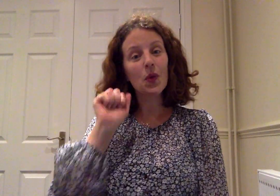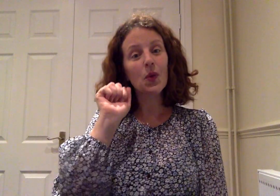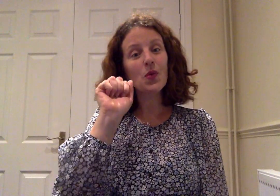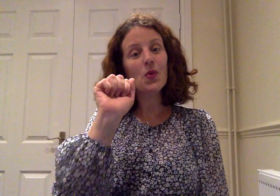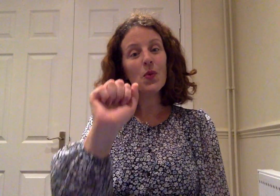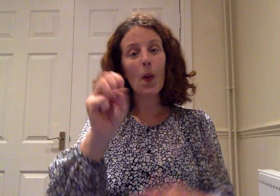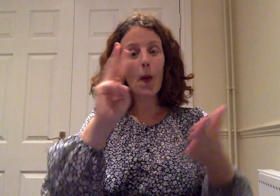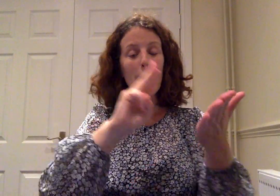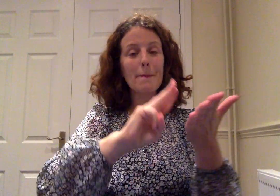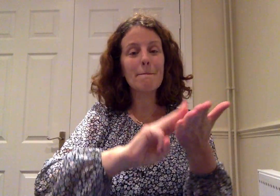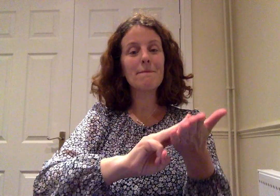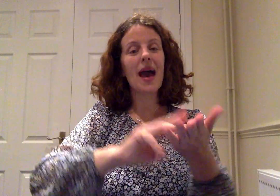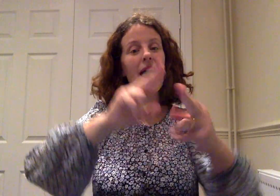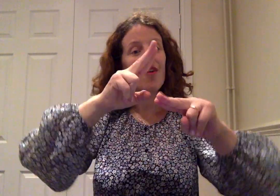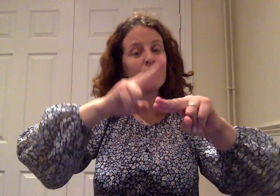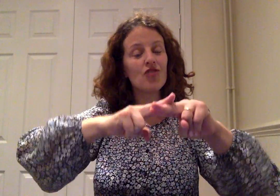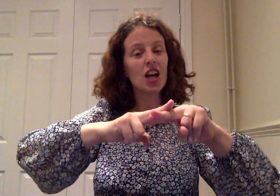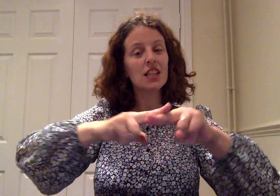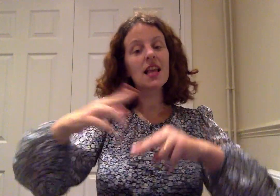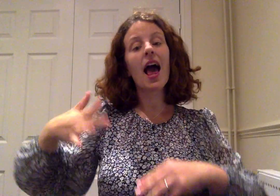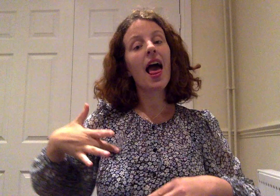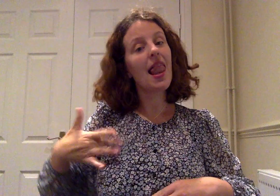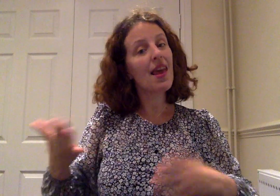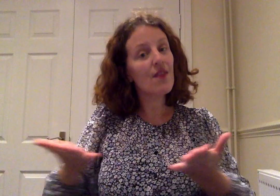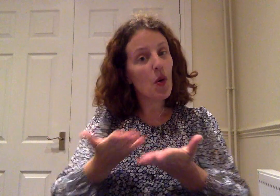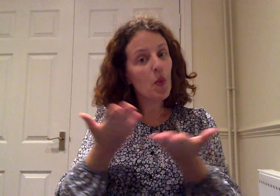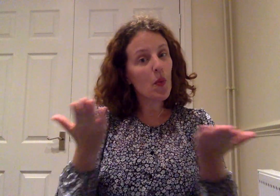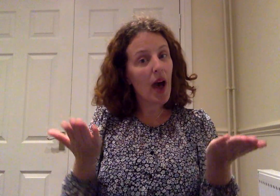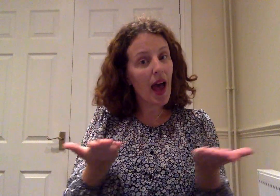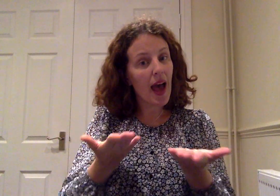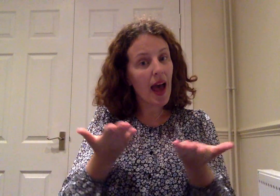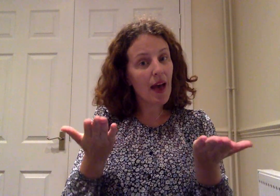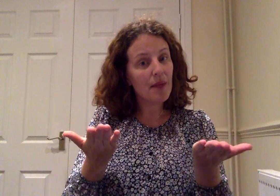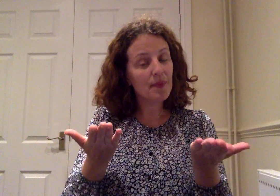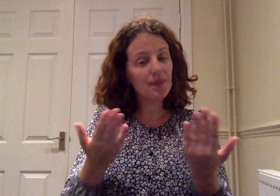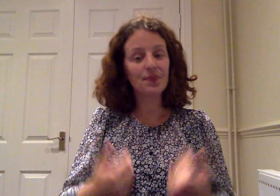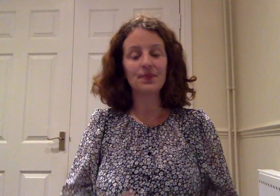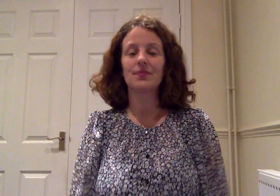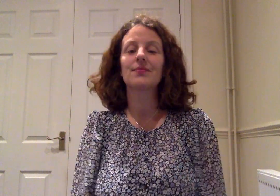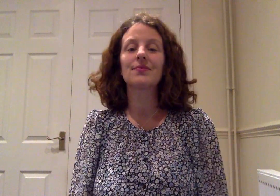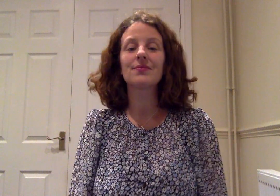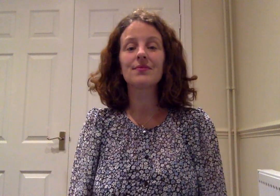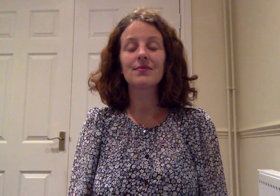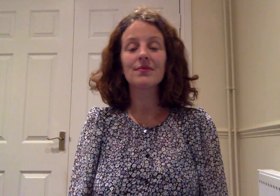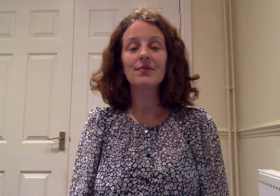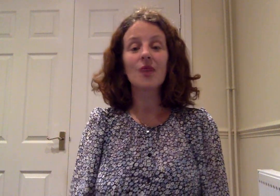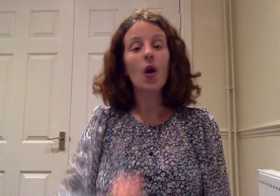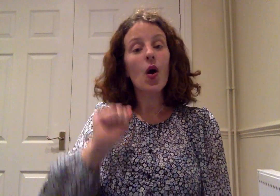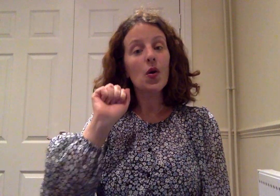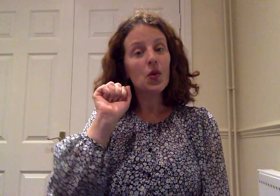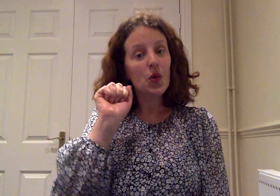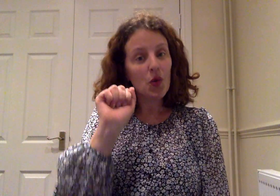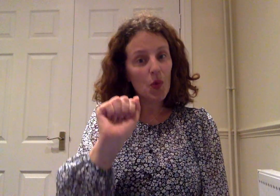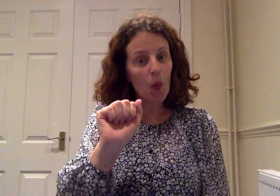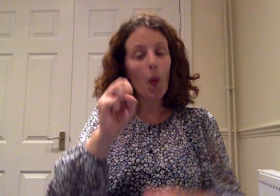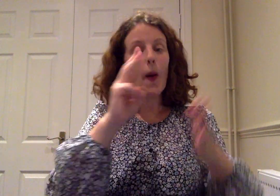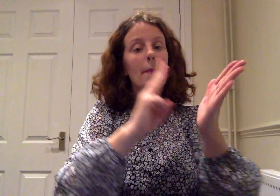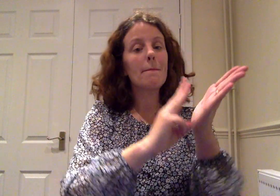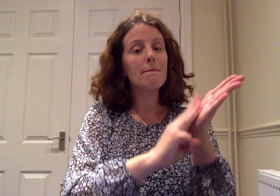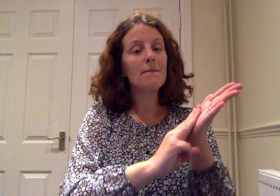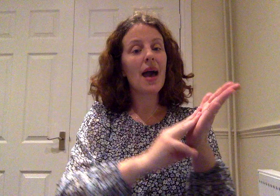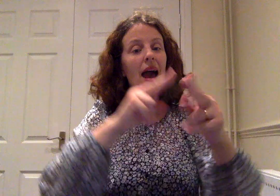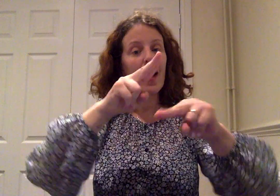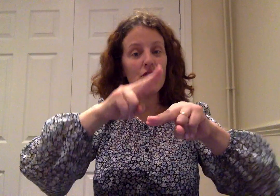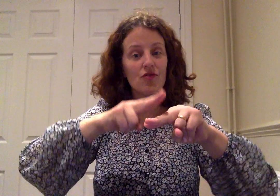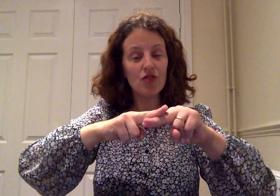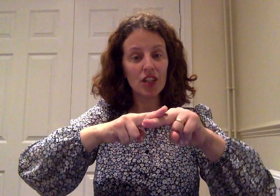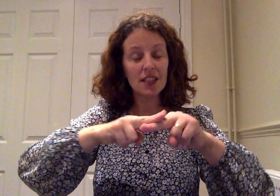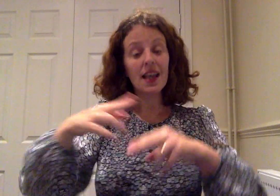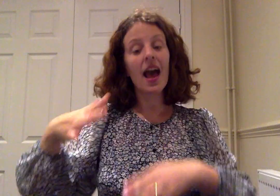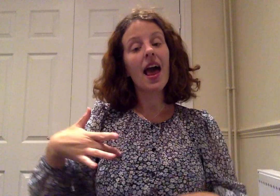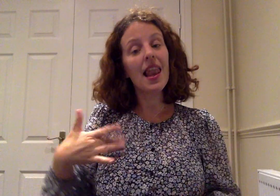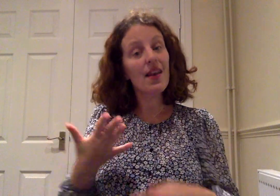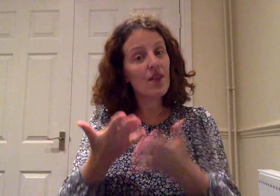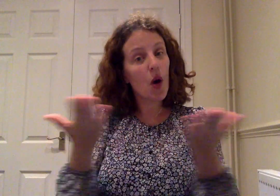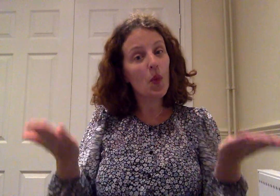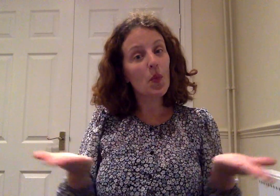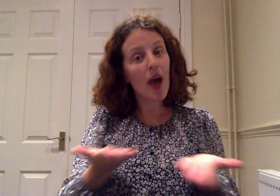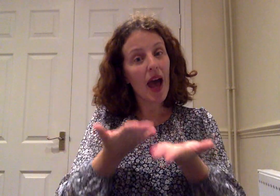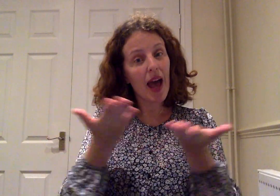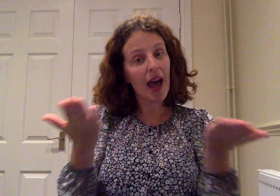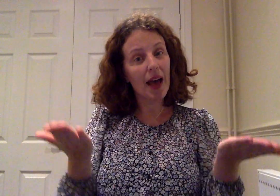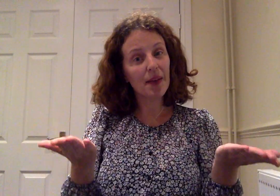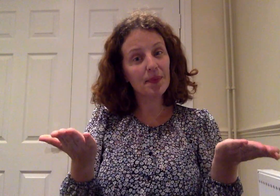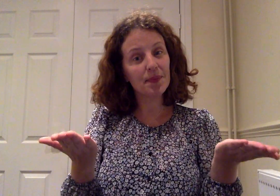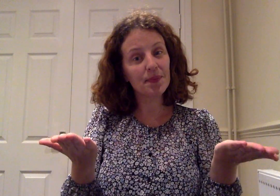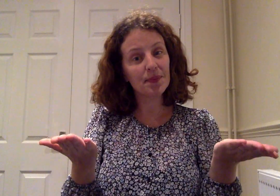"Your parents live where?"